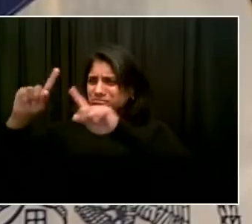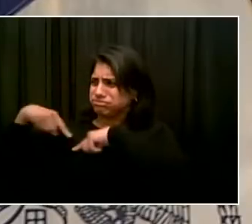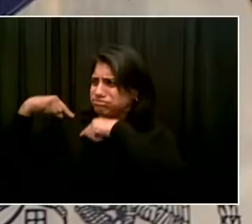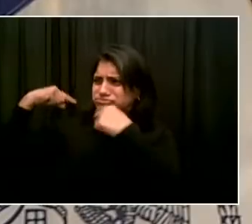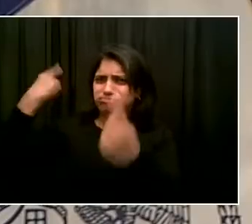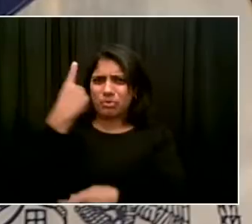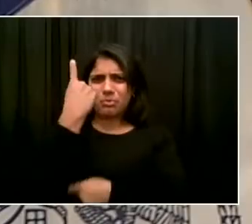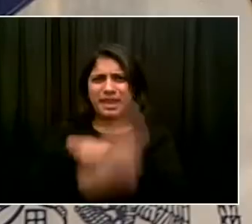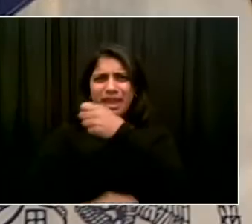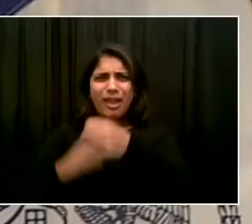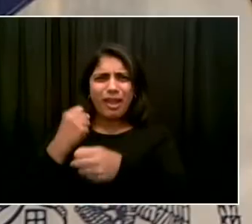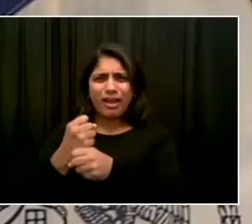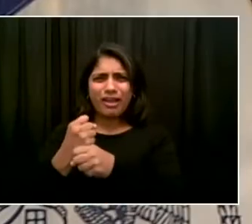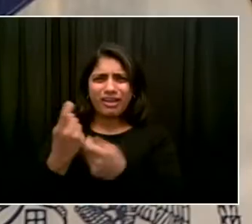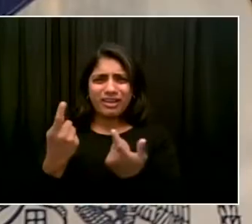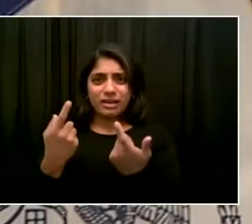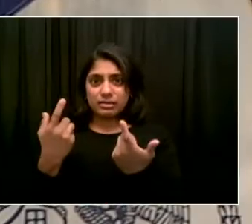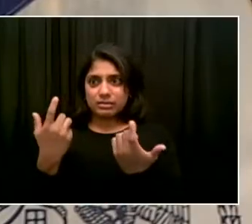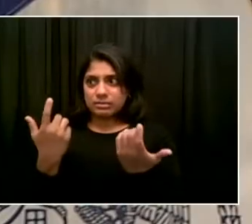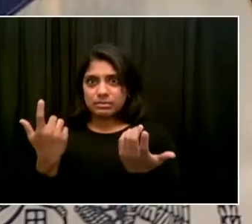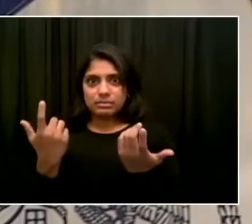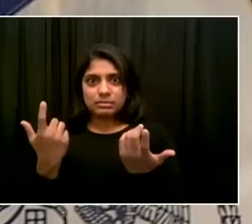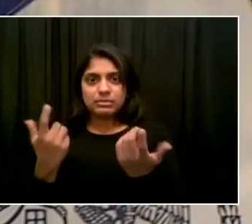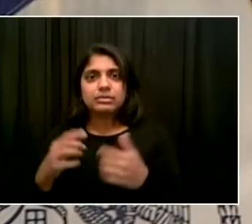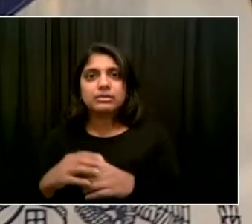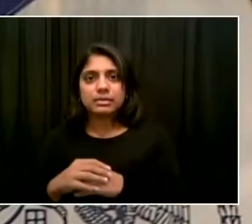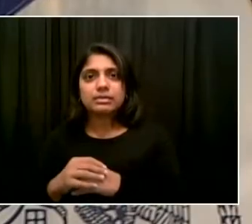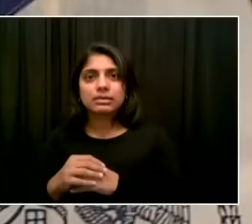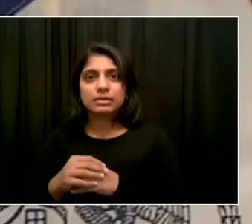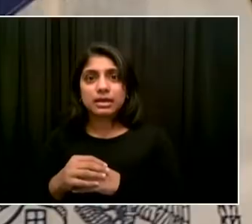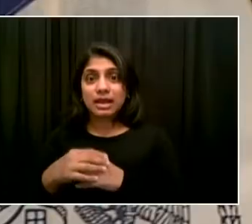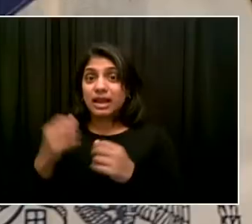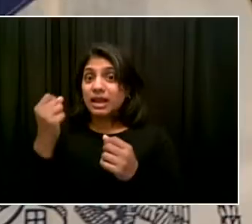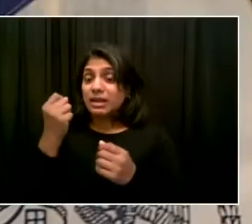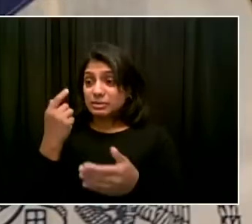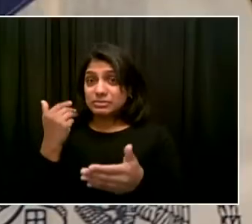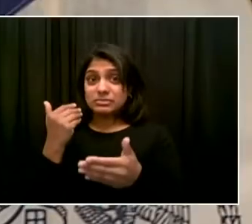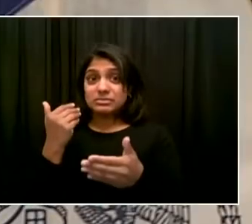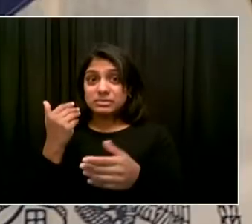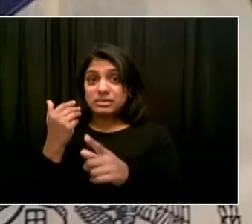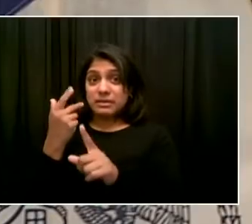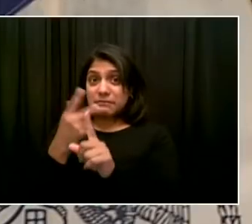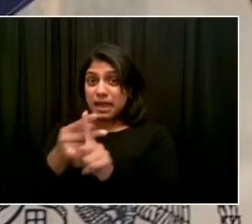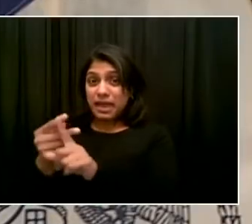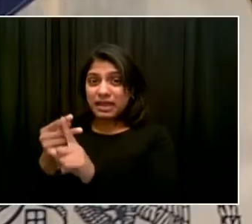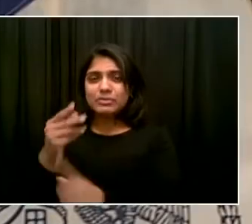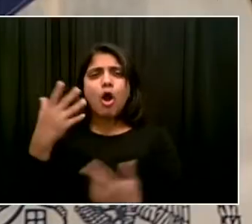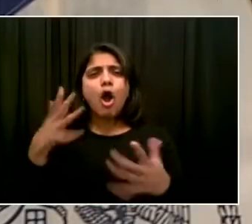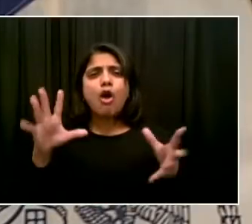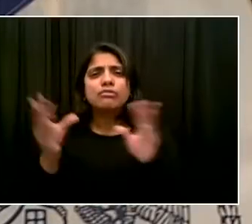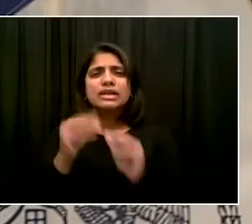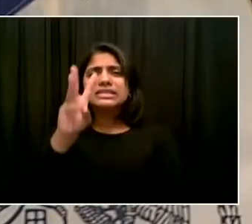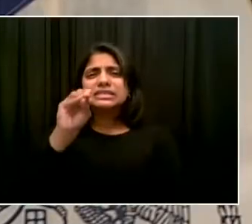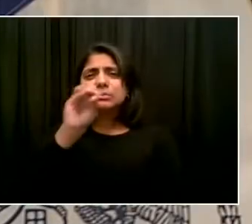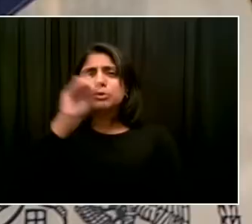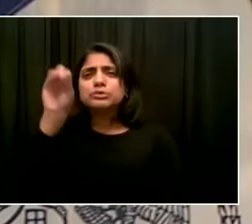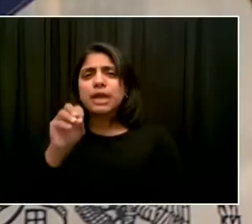YEAR AGO, WE THEN GOT UP TO TH MEIDDLE OF AUGUST OF THIS YEAR, AT ABOUT 60% OF ADULTS WHO HAD HAD AT